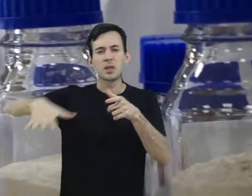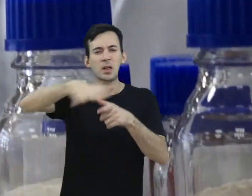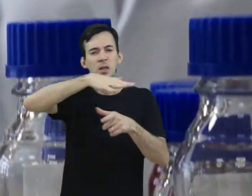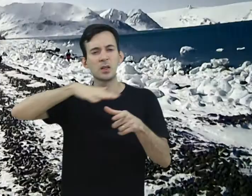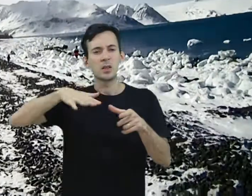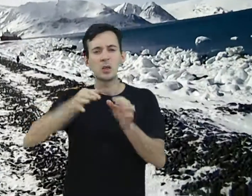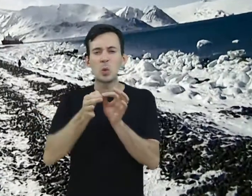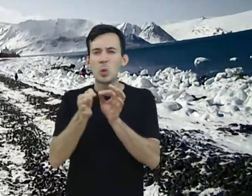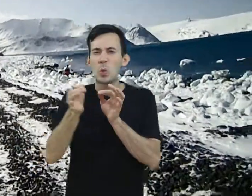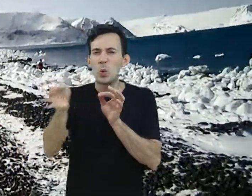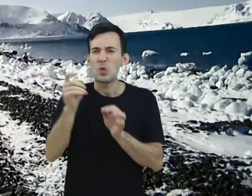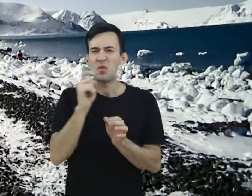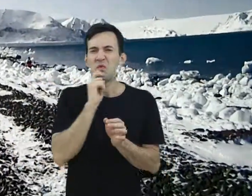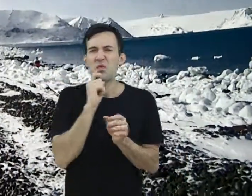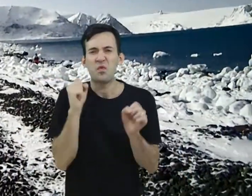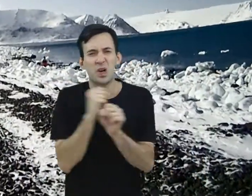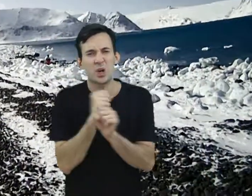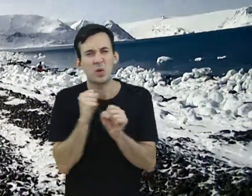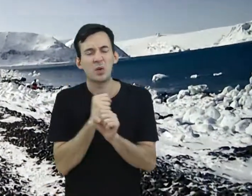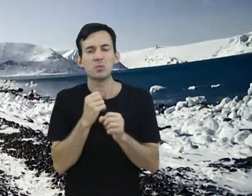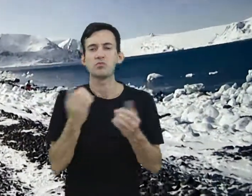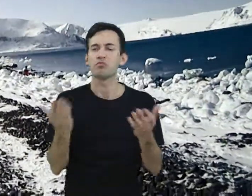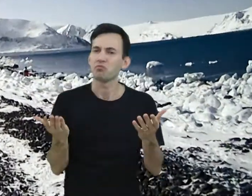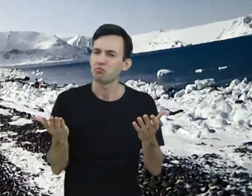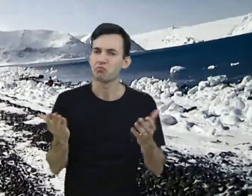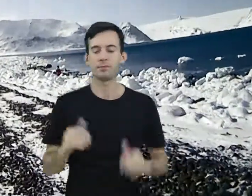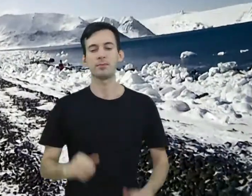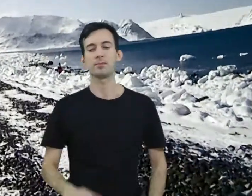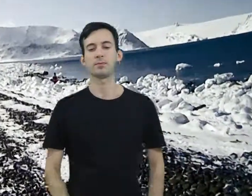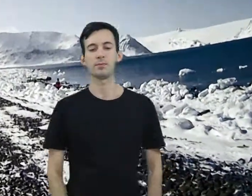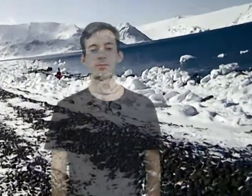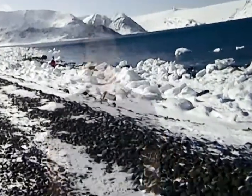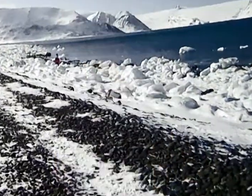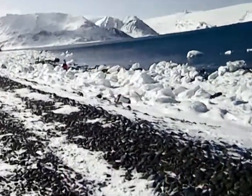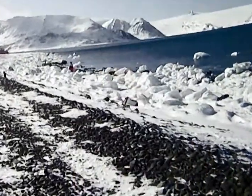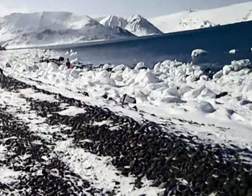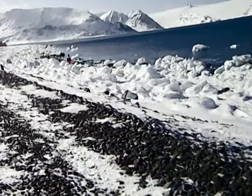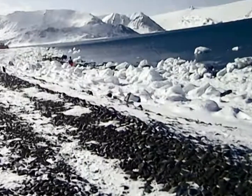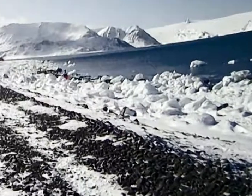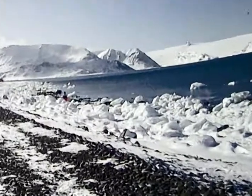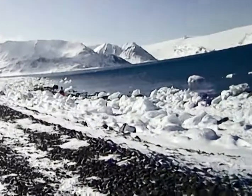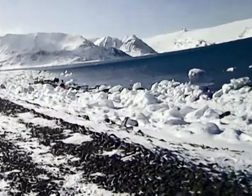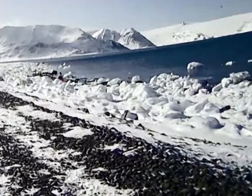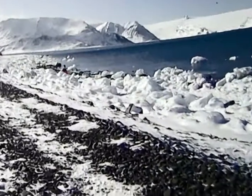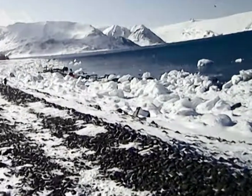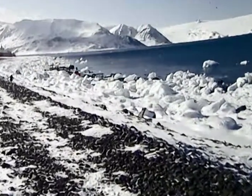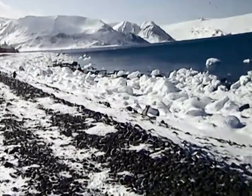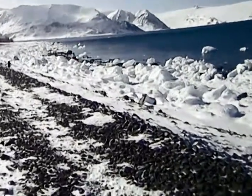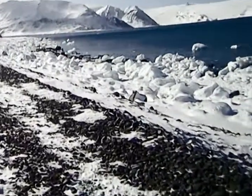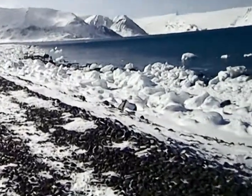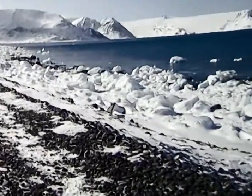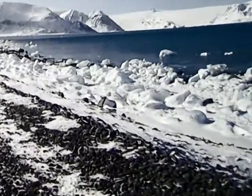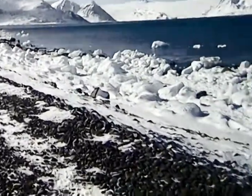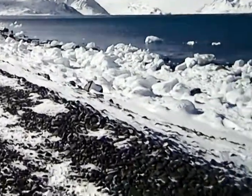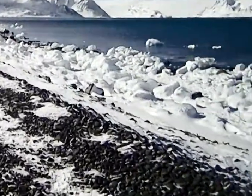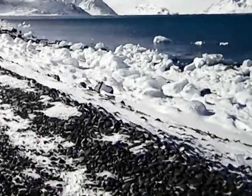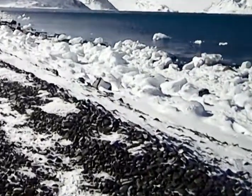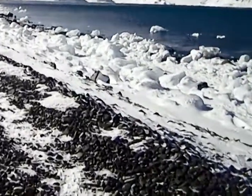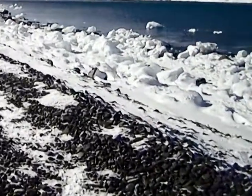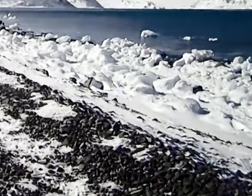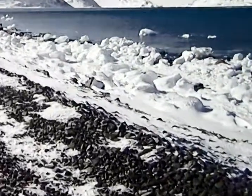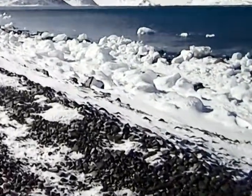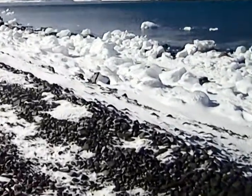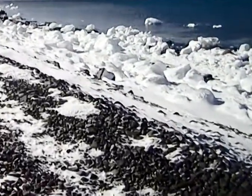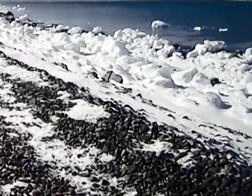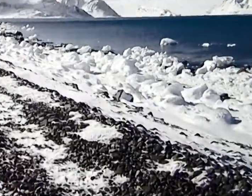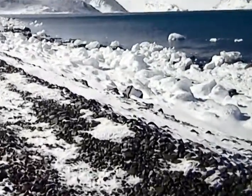How about having the same happening in a more remote environment, colder than there – as